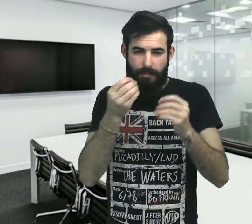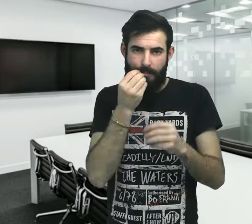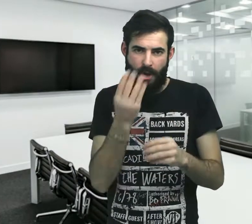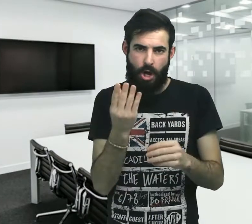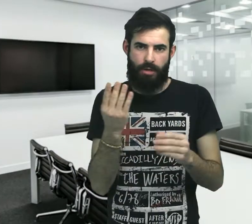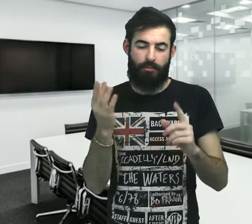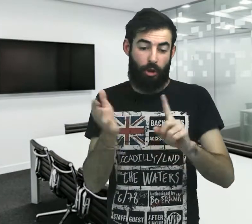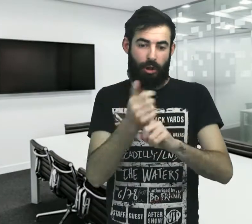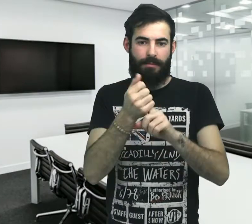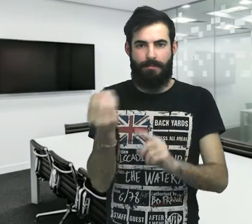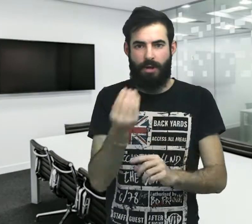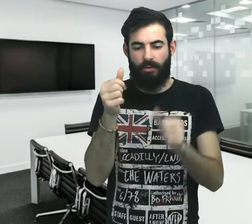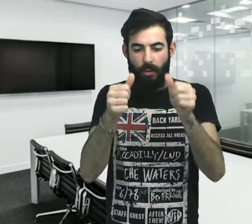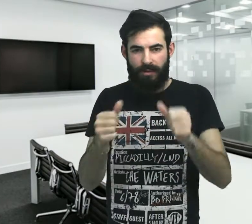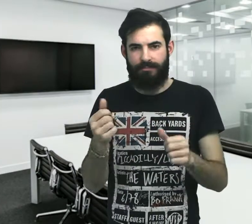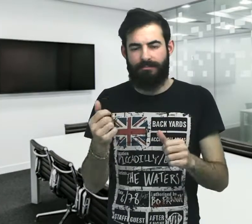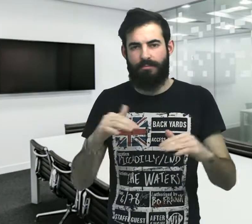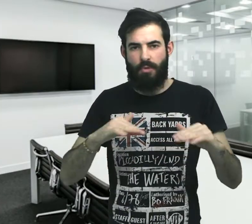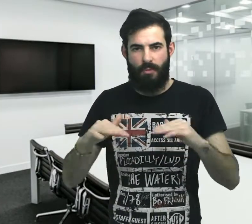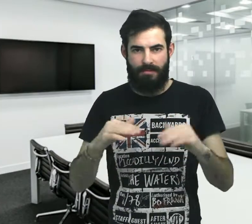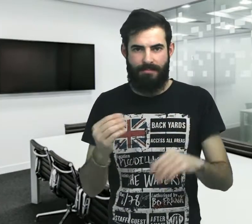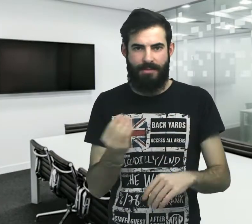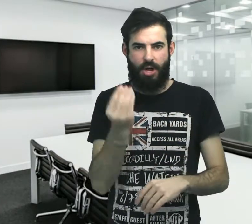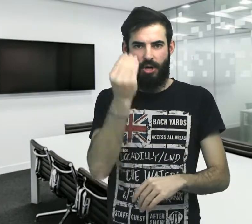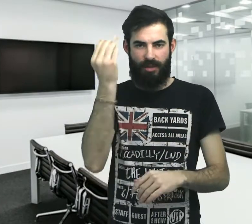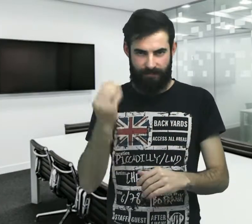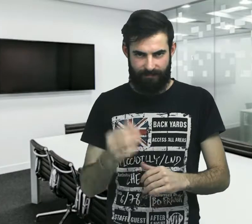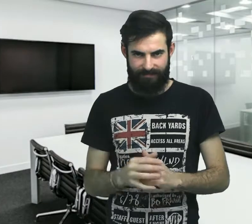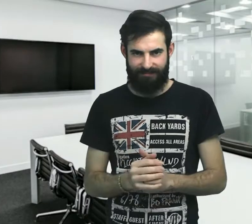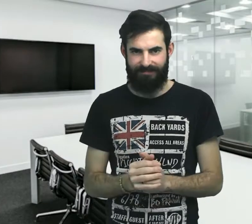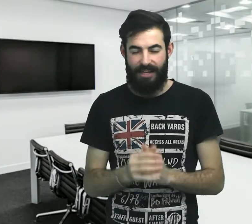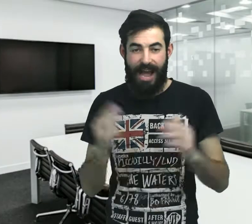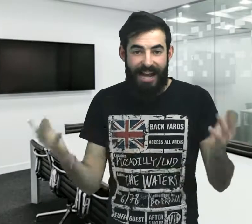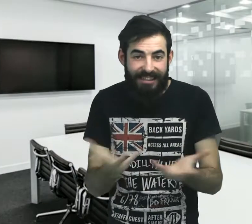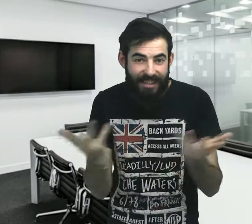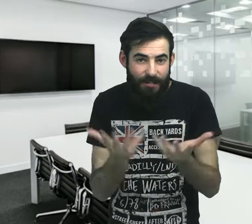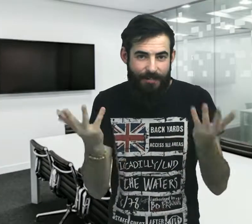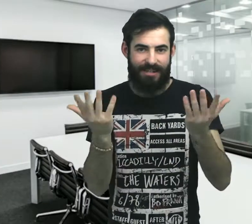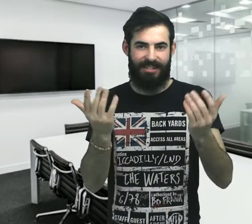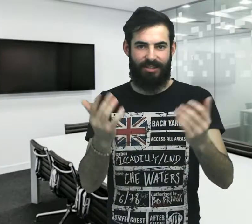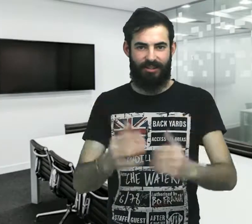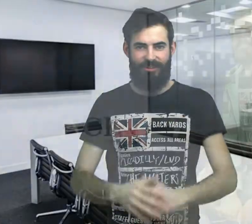advise that to find better work, you should study to get a title. Come on!!